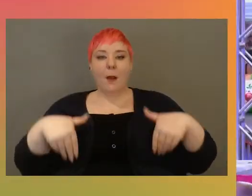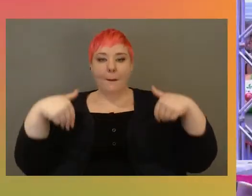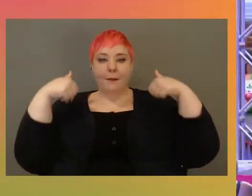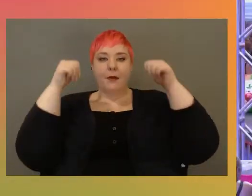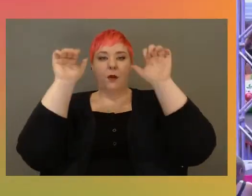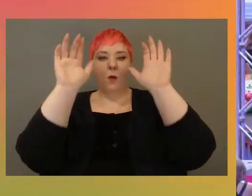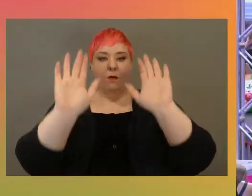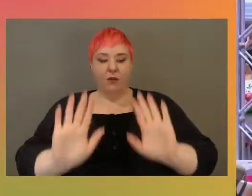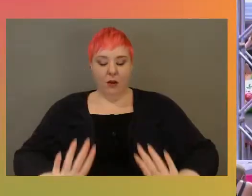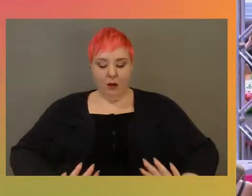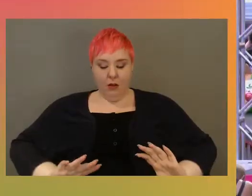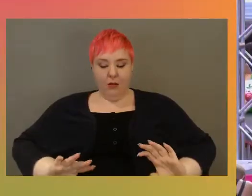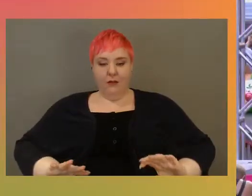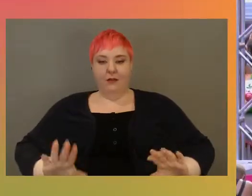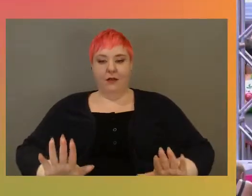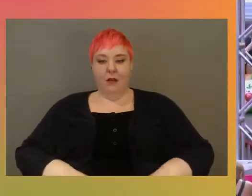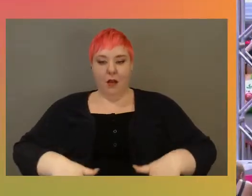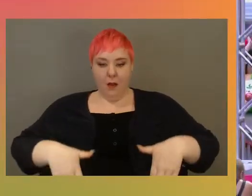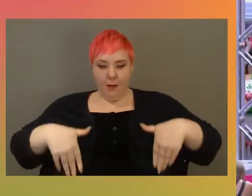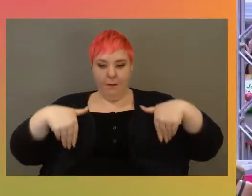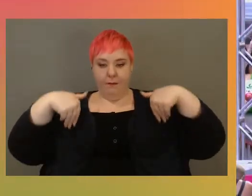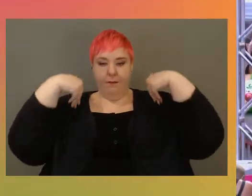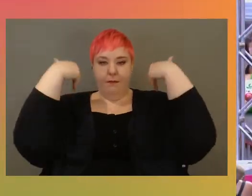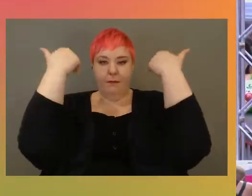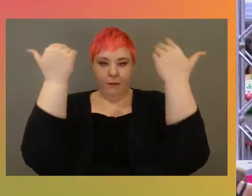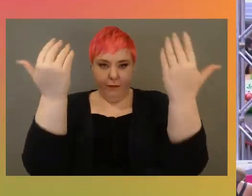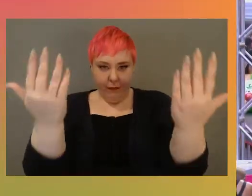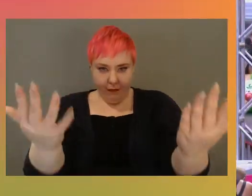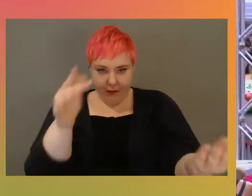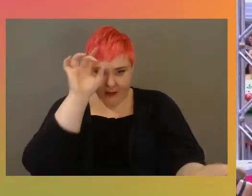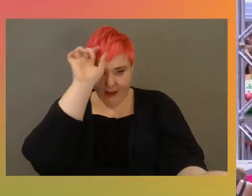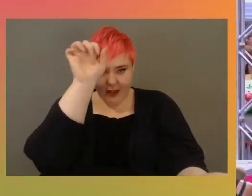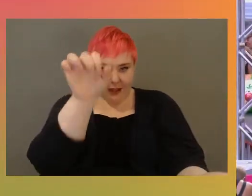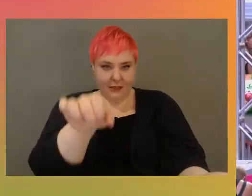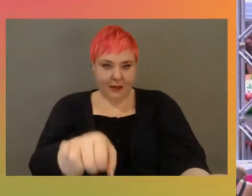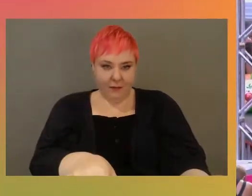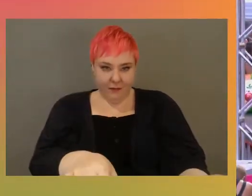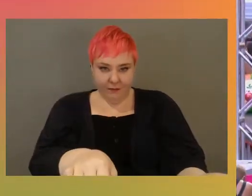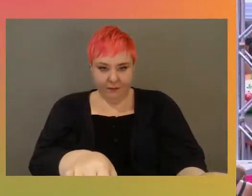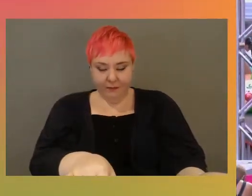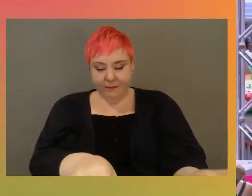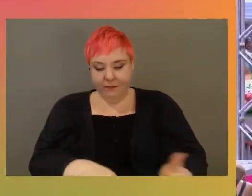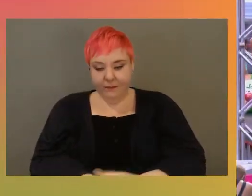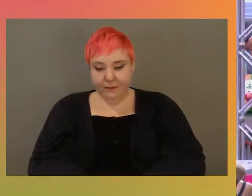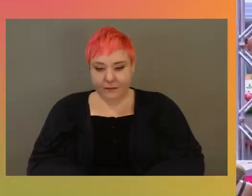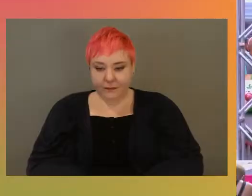YOUR BELLY, AND WAVE, AND WAVE,